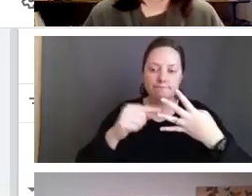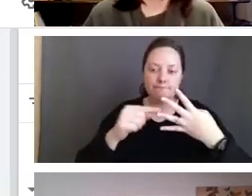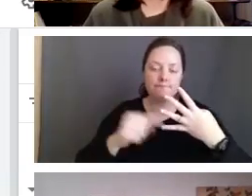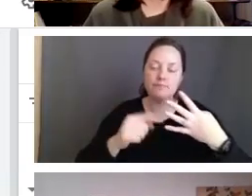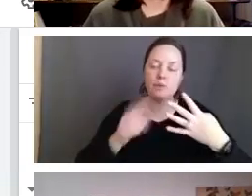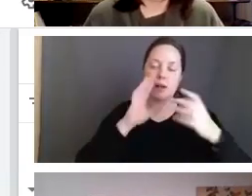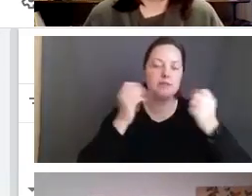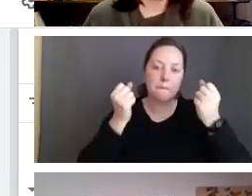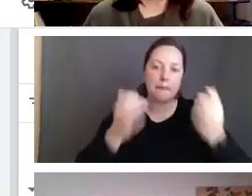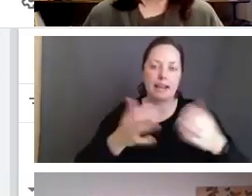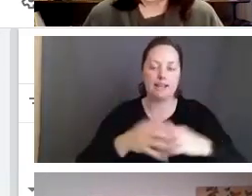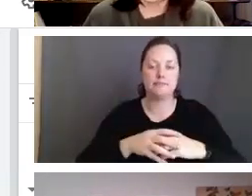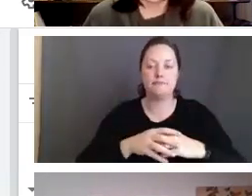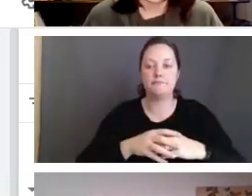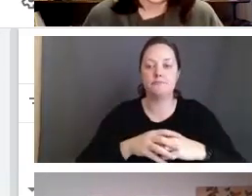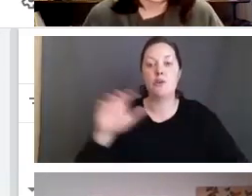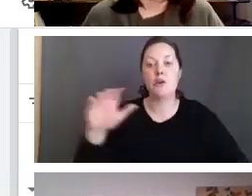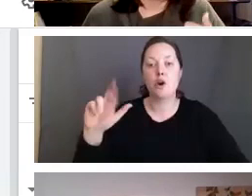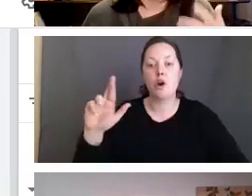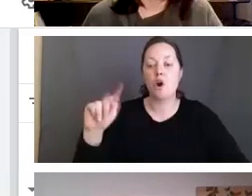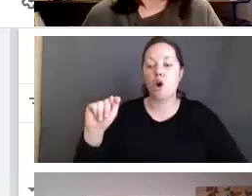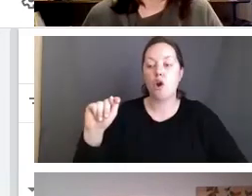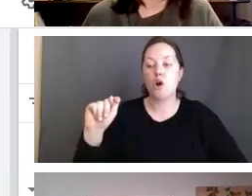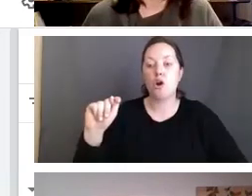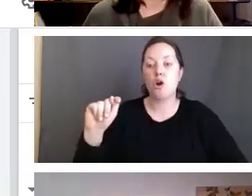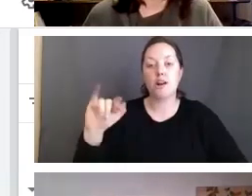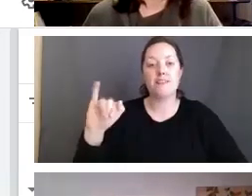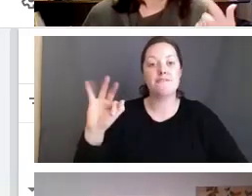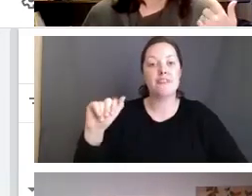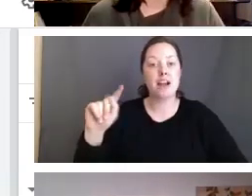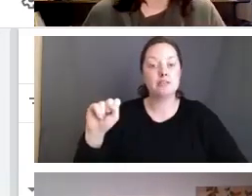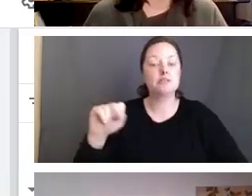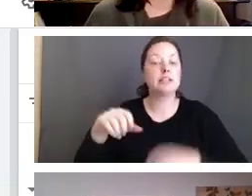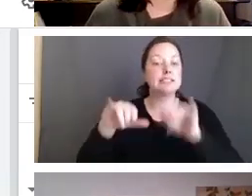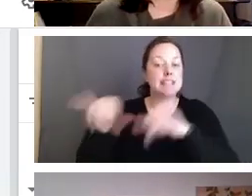And it can be used to illustrate may be a weekly, monthly or yearly appointments.